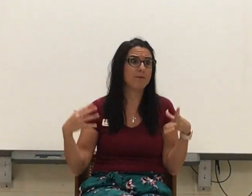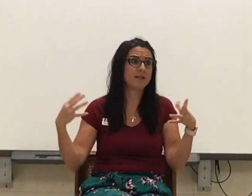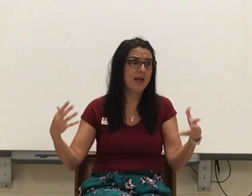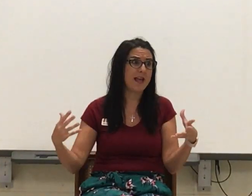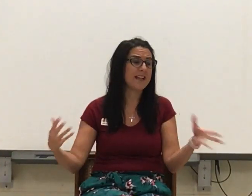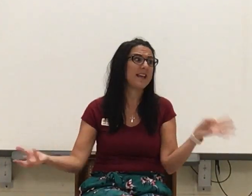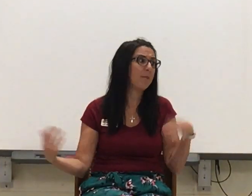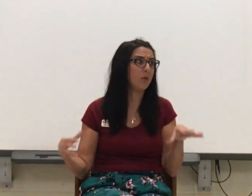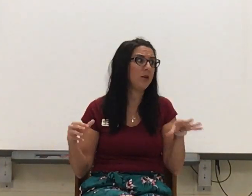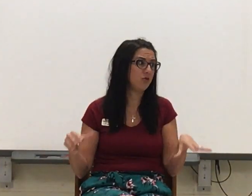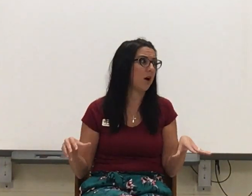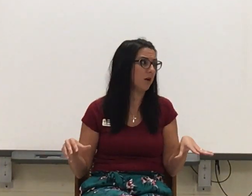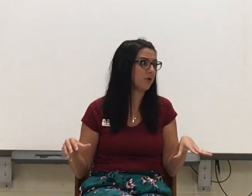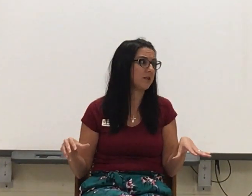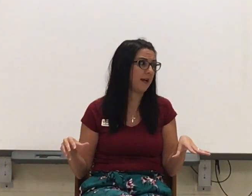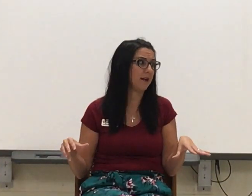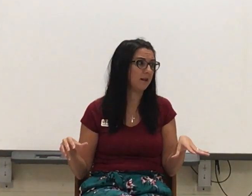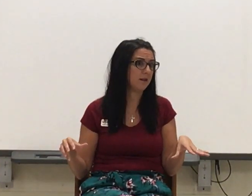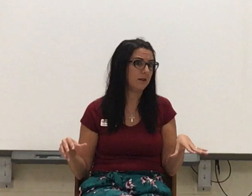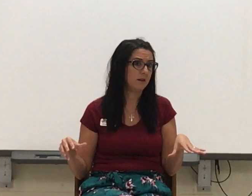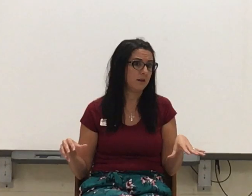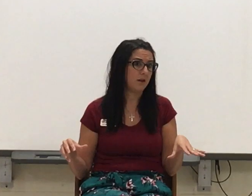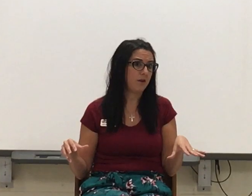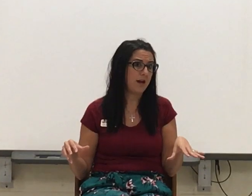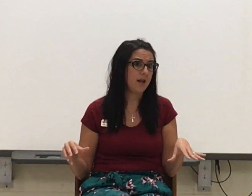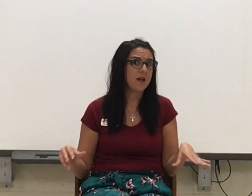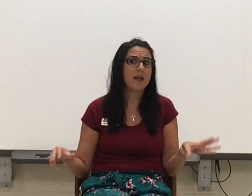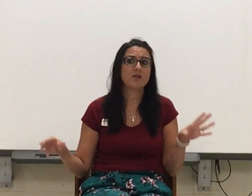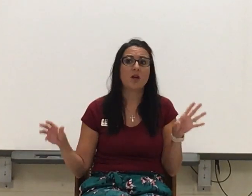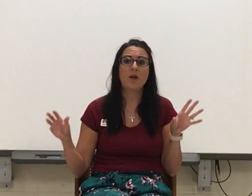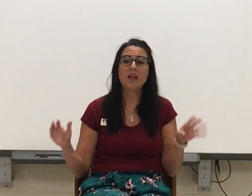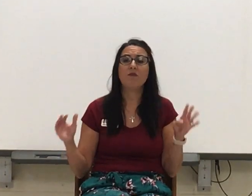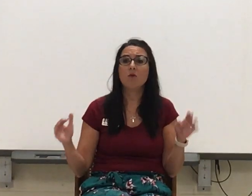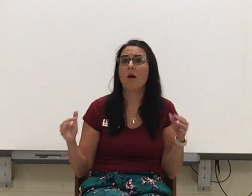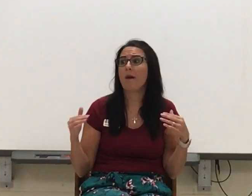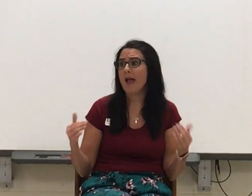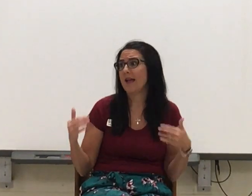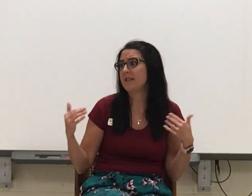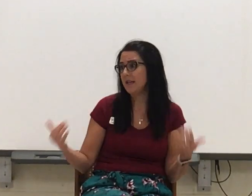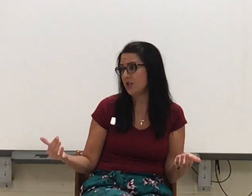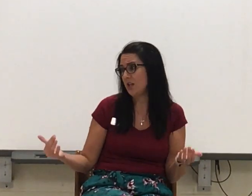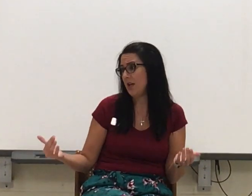I am trying to say and tell me when you don't understand. Ok... so if you are paying attention